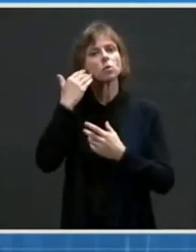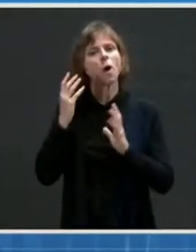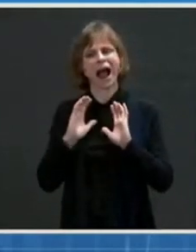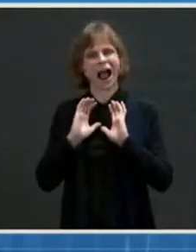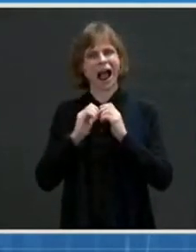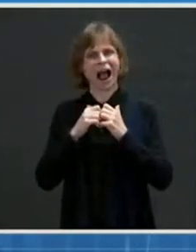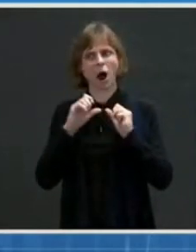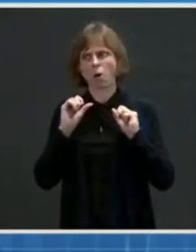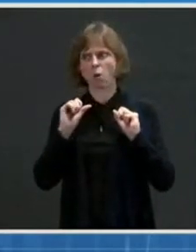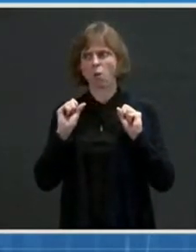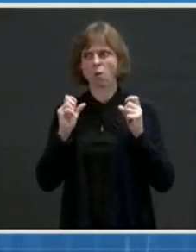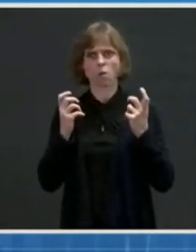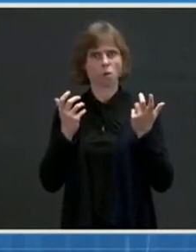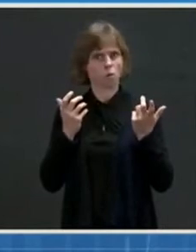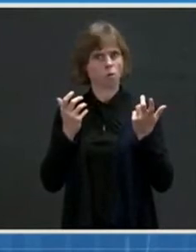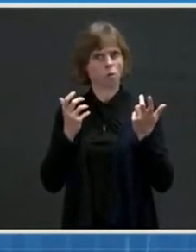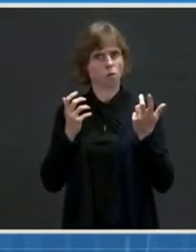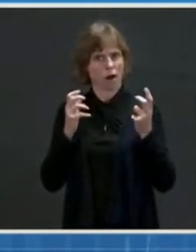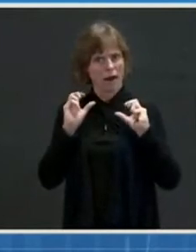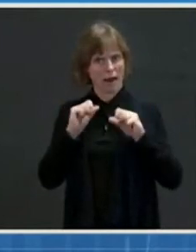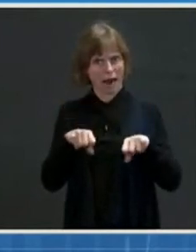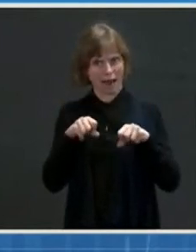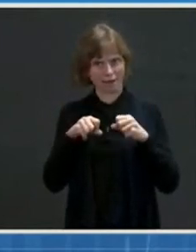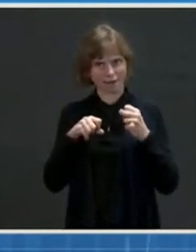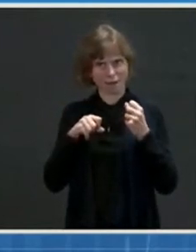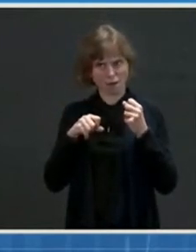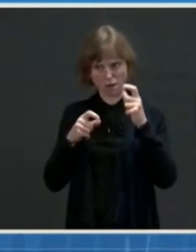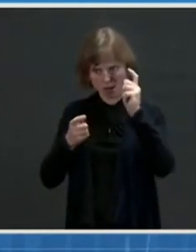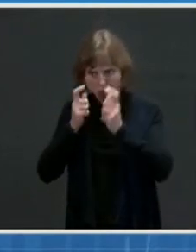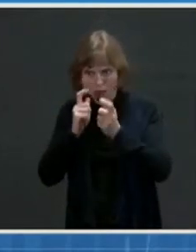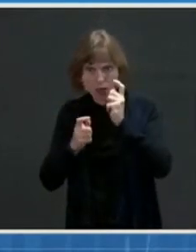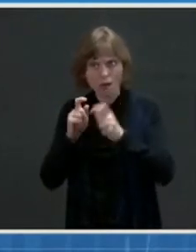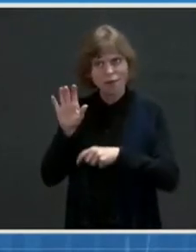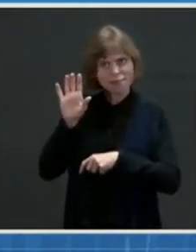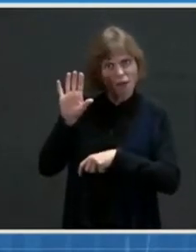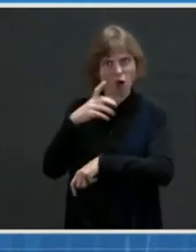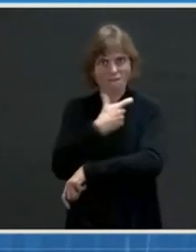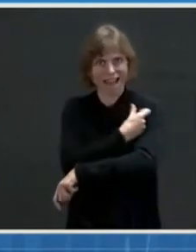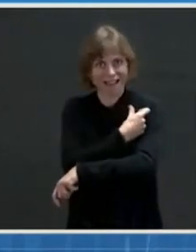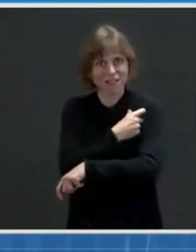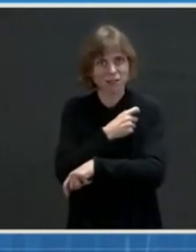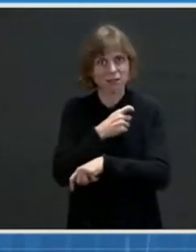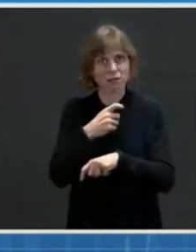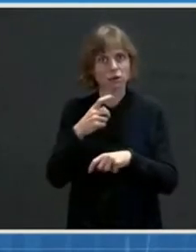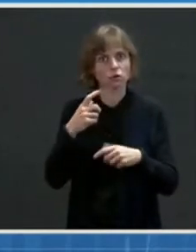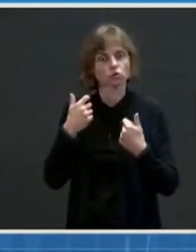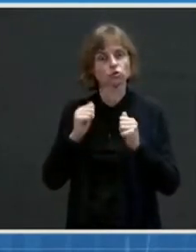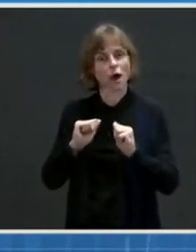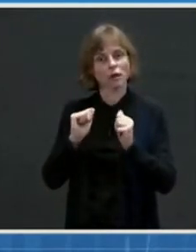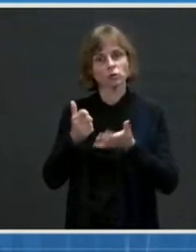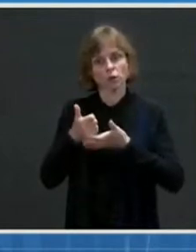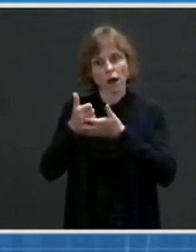THE MANUFACTURERS OF THESE ARE GOING TO WANT TO KNOW HOW THEY